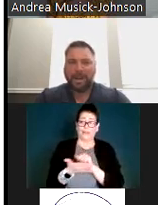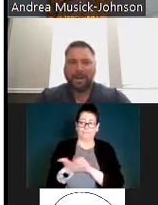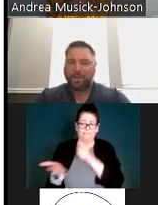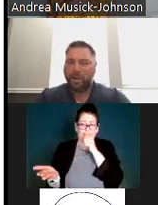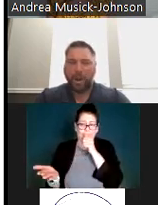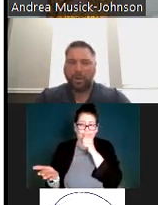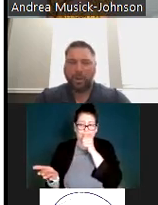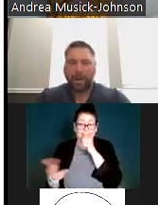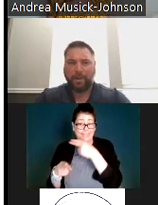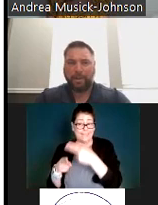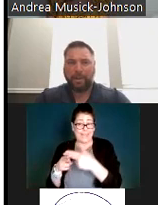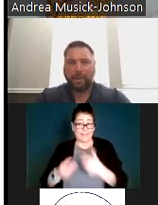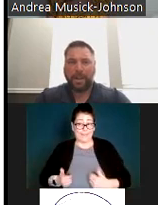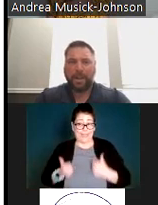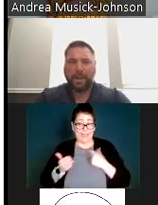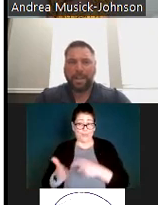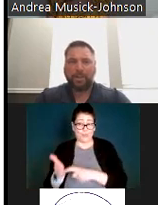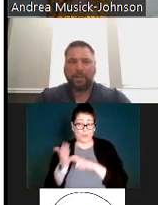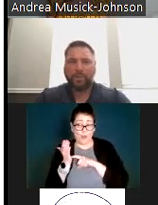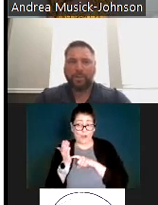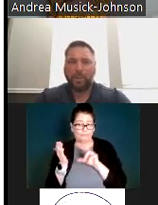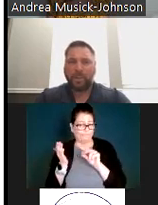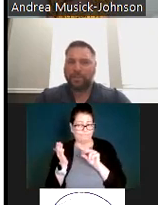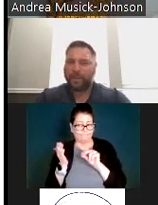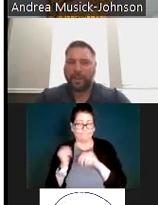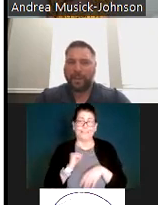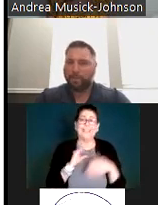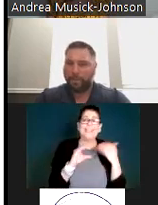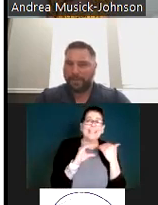address are not required. An email or phone is required just for verification purposes.